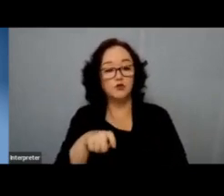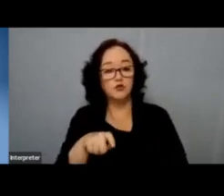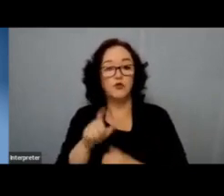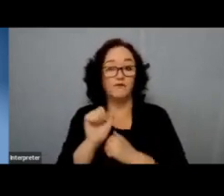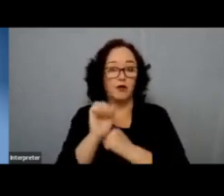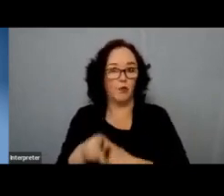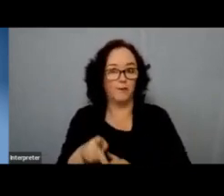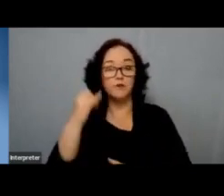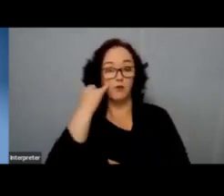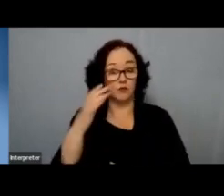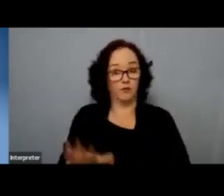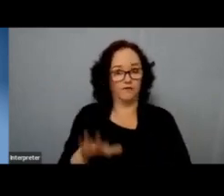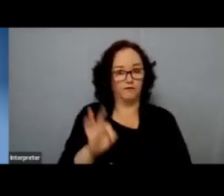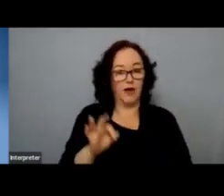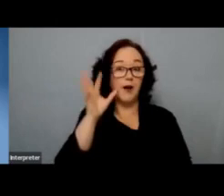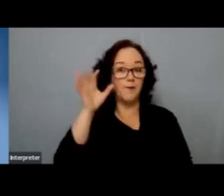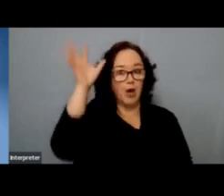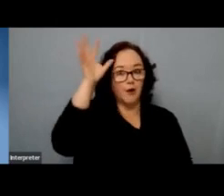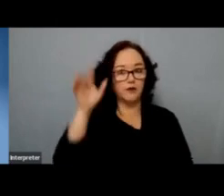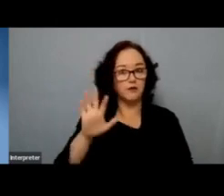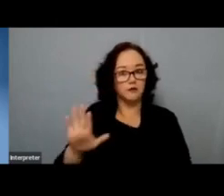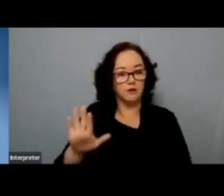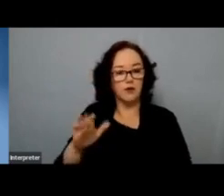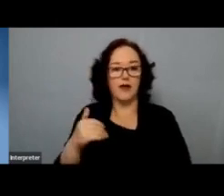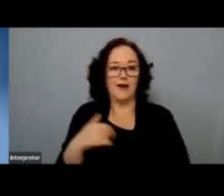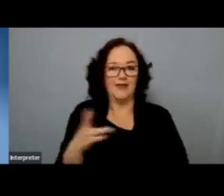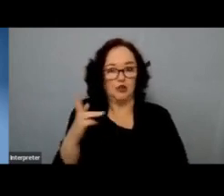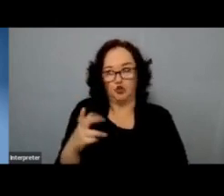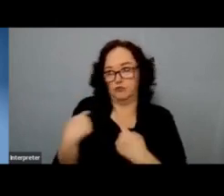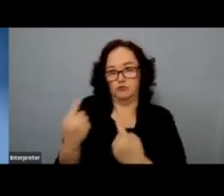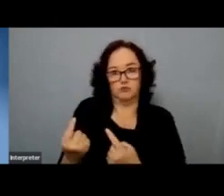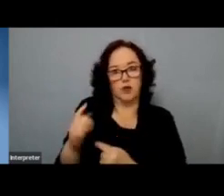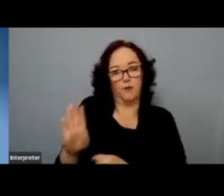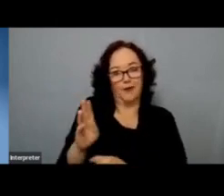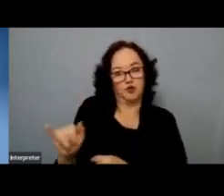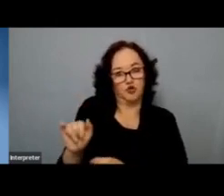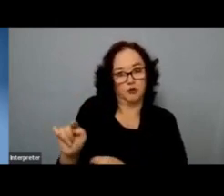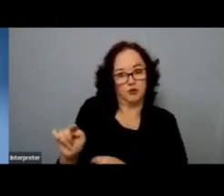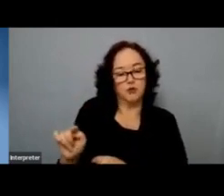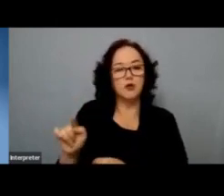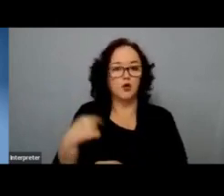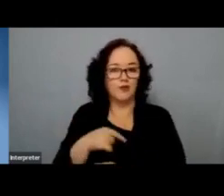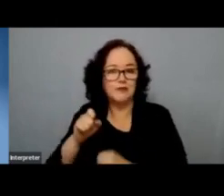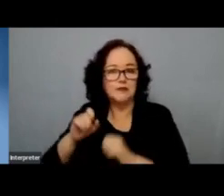parent has had a history of a brain injury, we need to educate them. And sometimes it can be